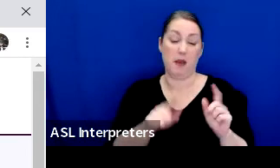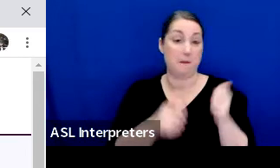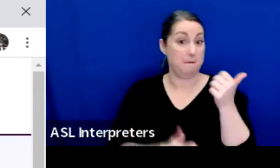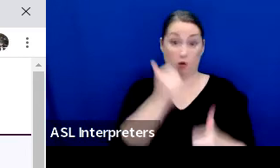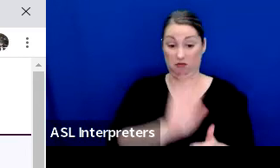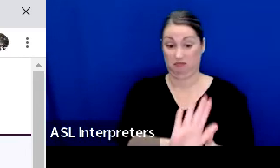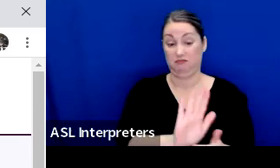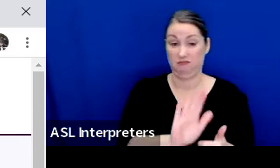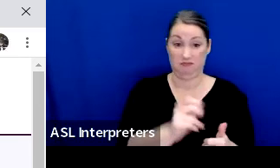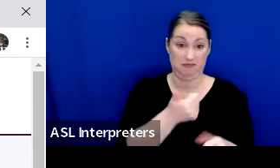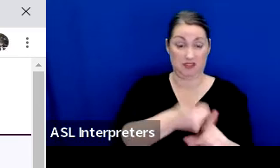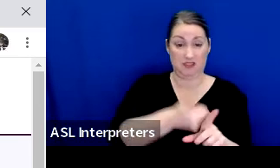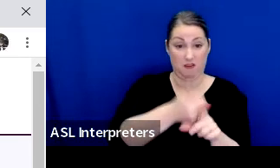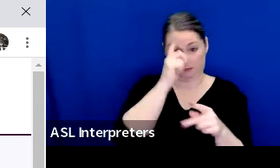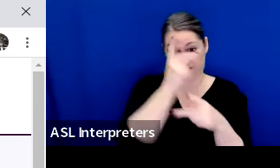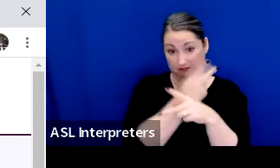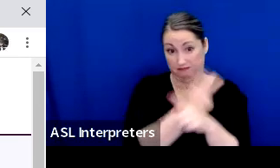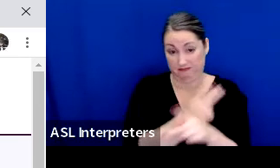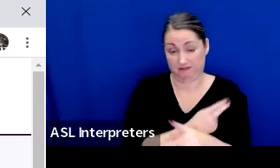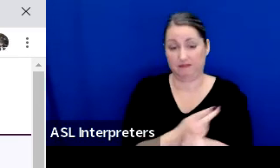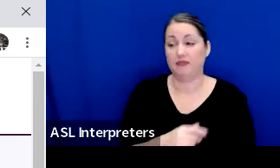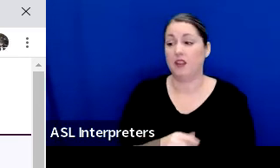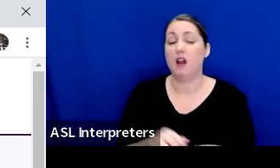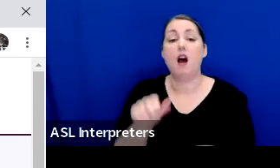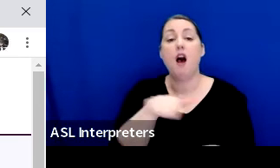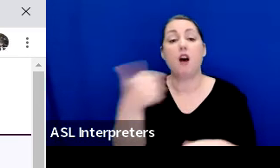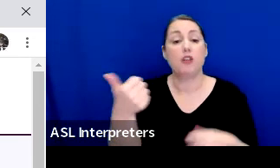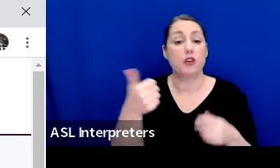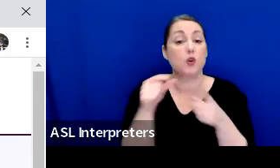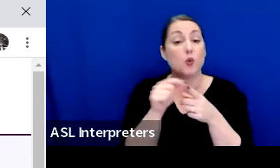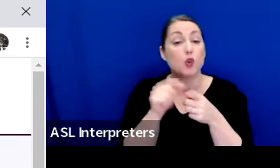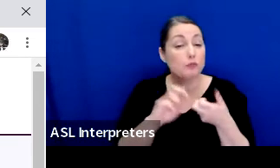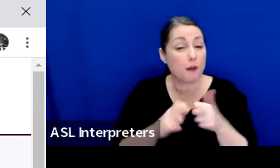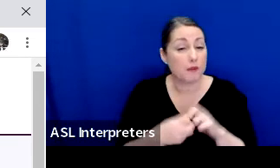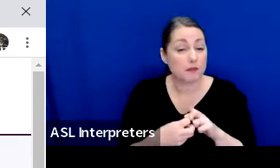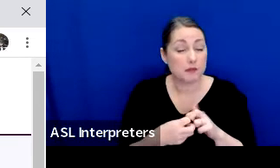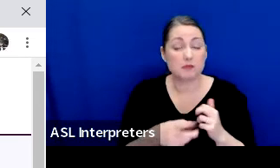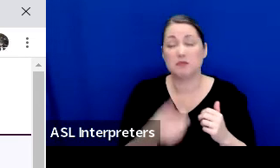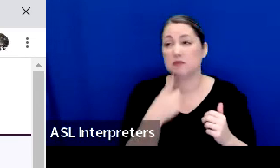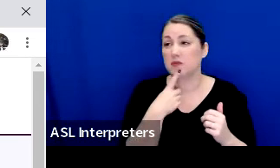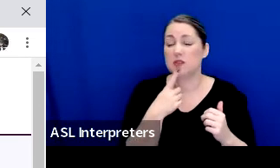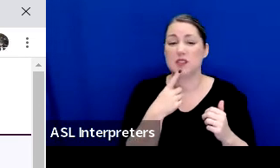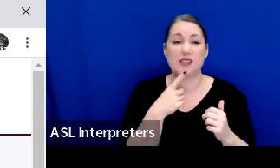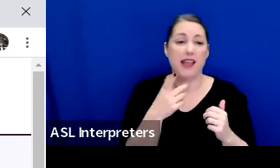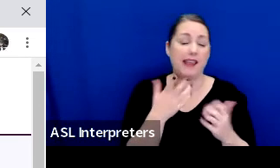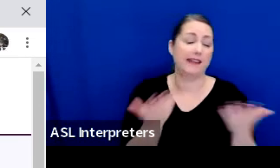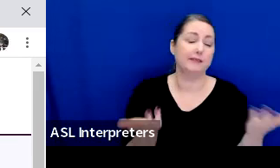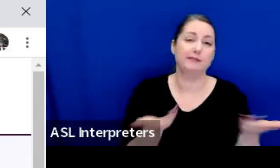and this is really cool is that there's were problems where, you know, it'll say, I don't know, Mark, you know, with building,